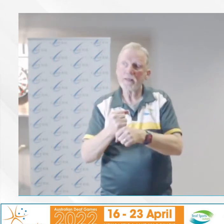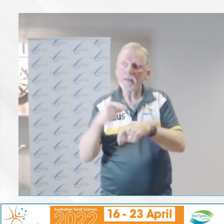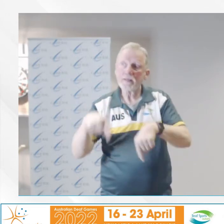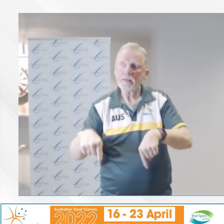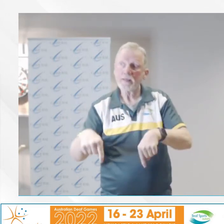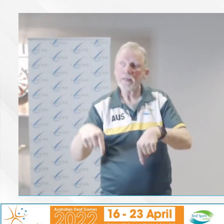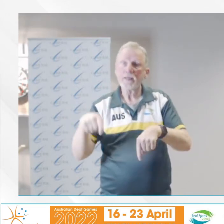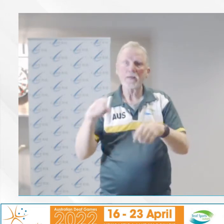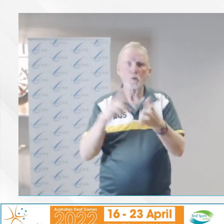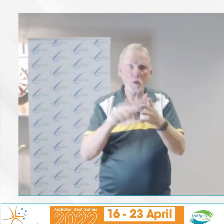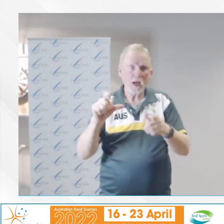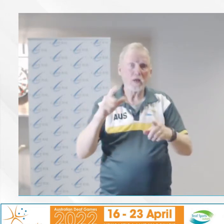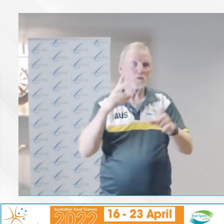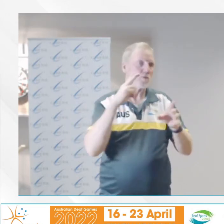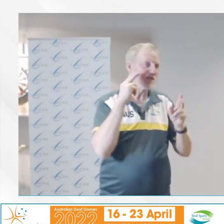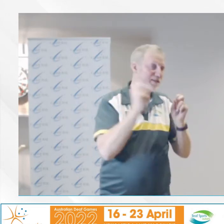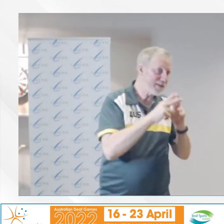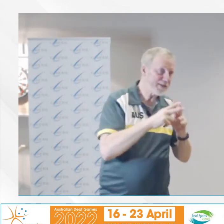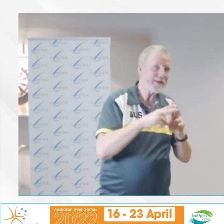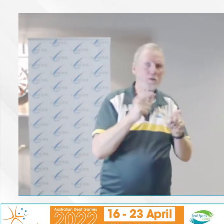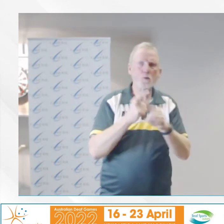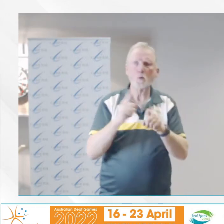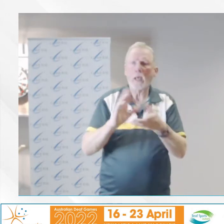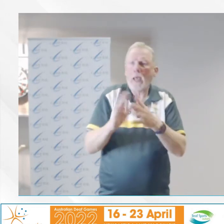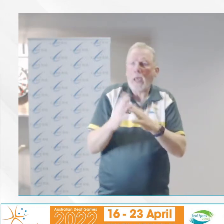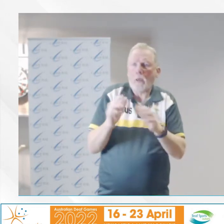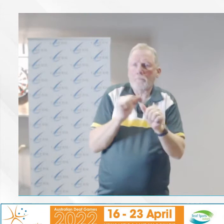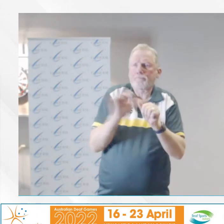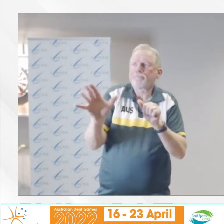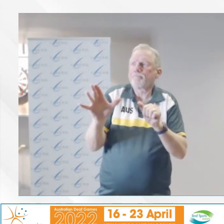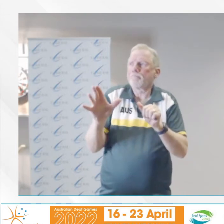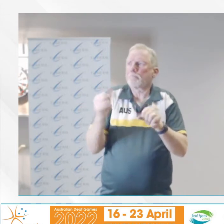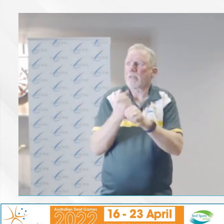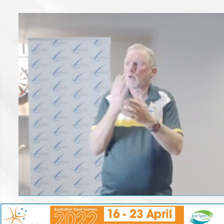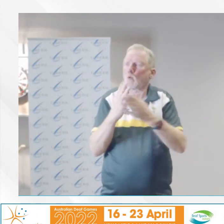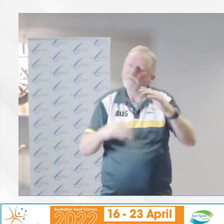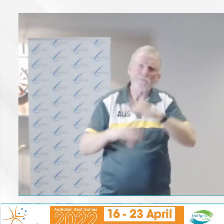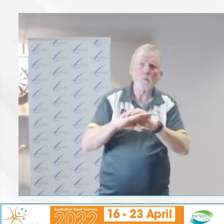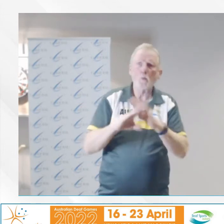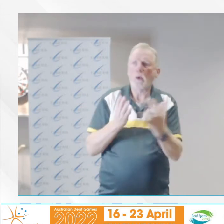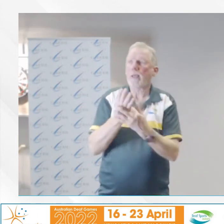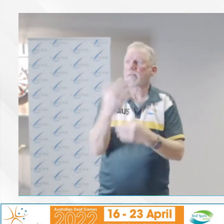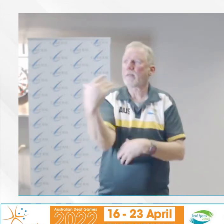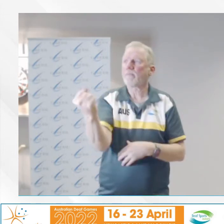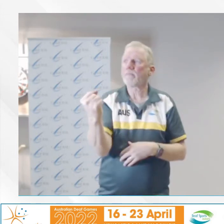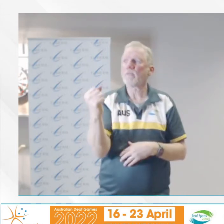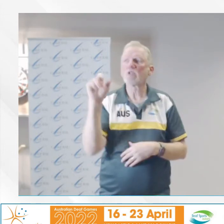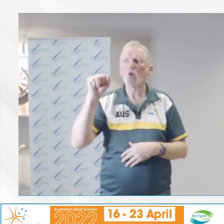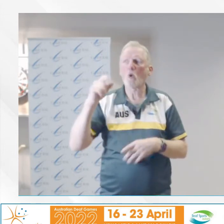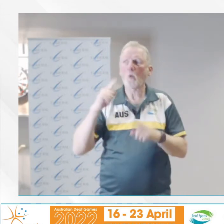we know that the deaf society is also located in newcastle and lakewood florida but we want